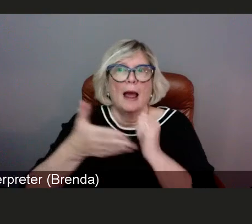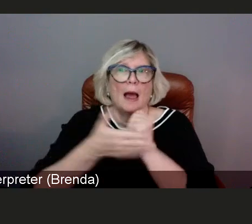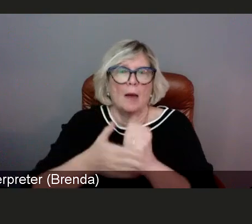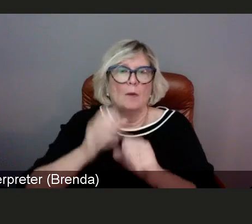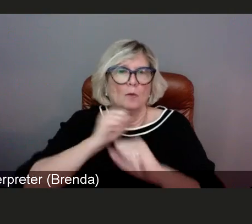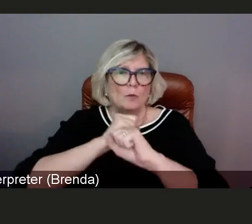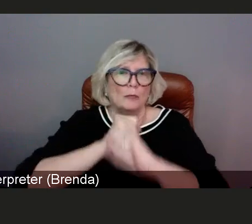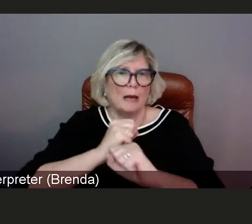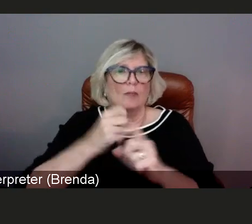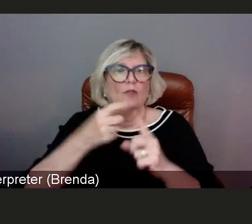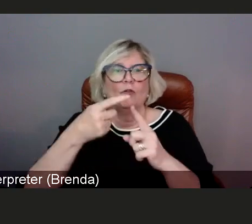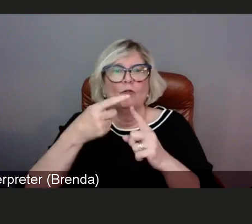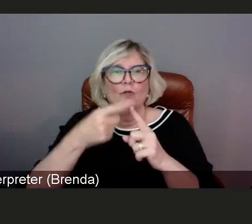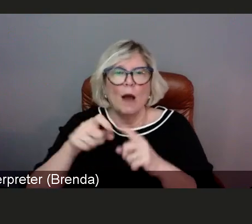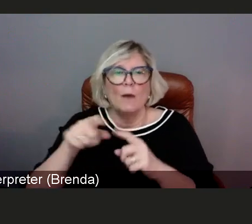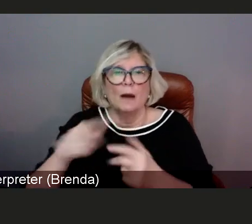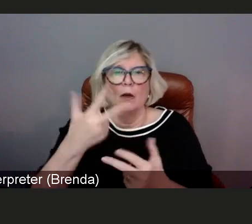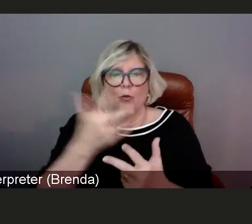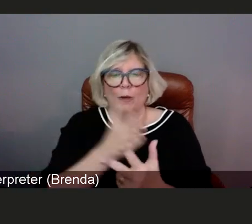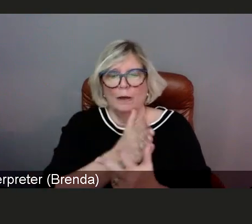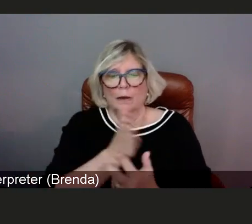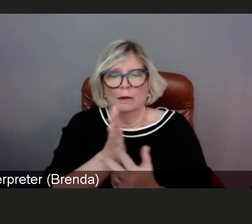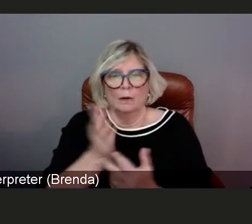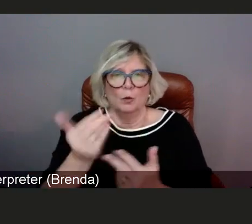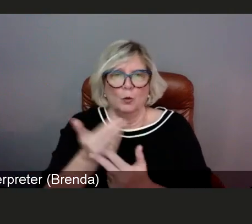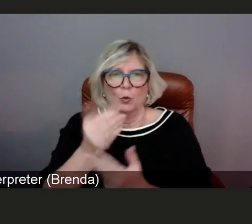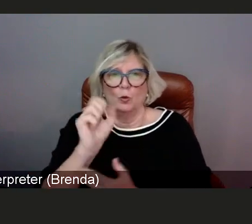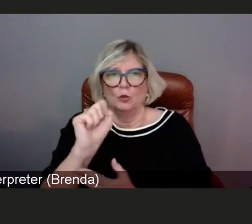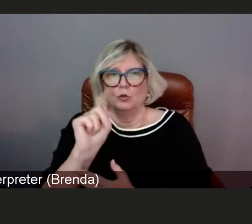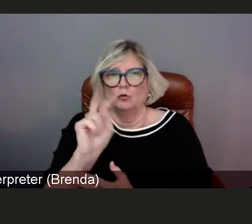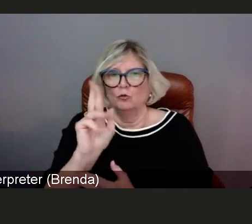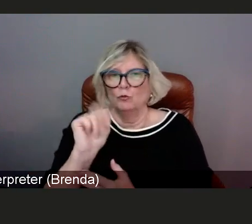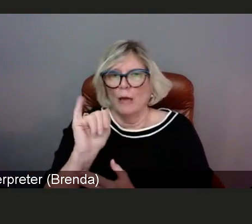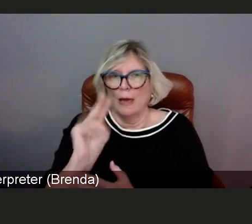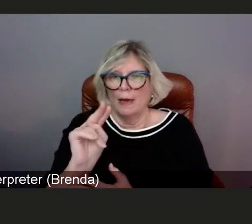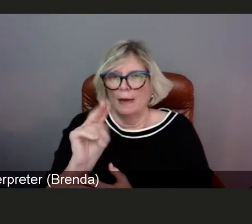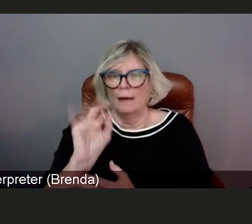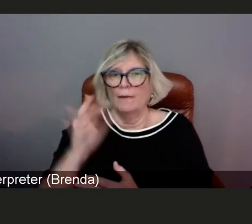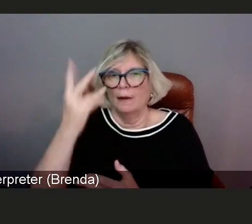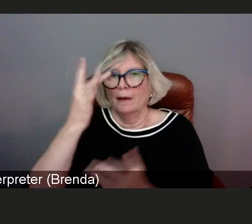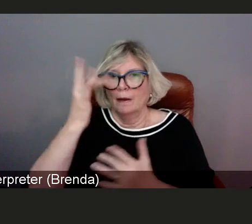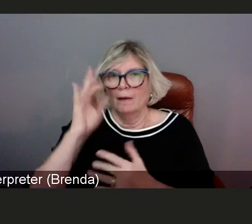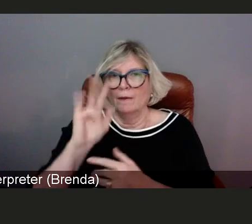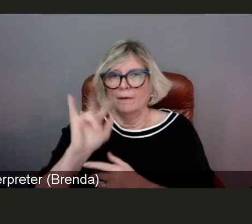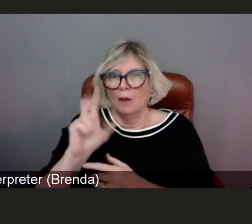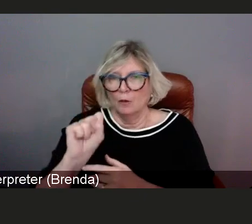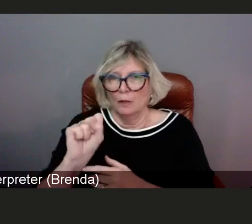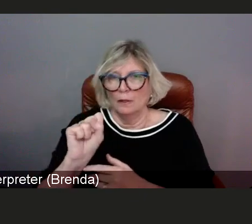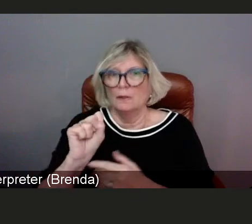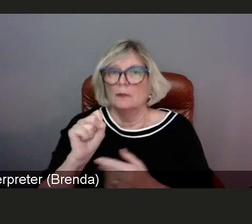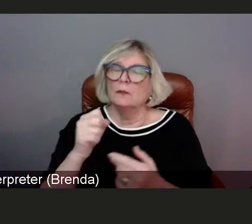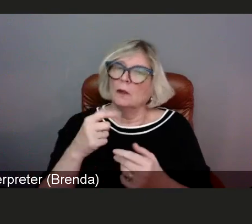Now, that is being looked at and there is work being done to ensure that that statement is true